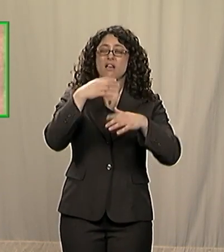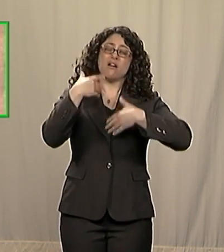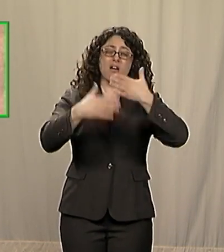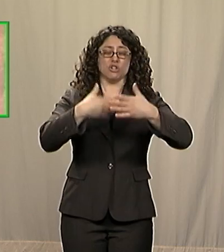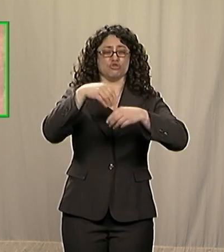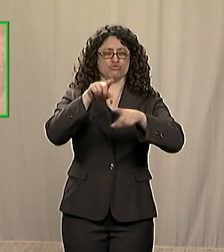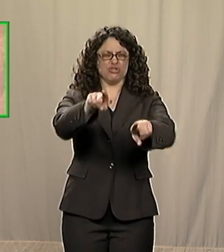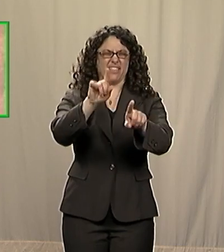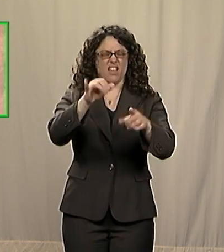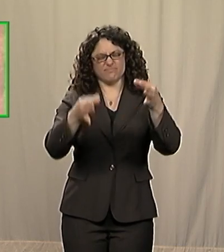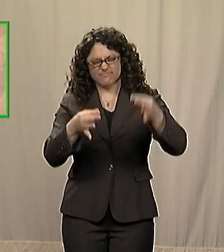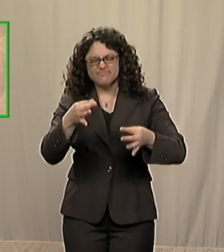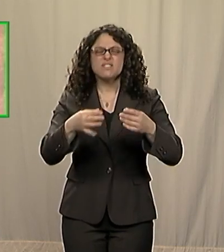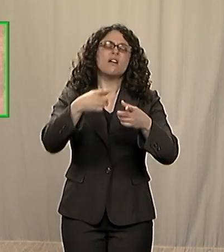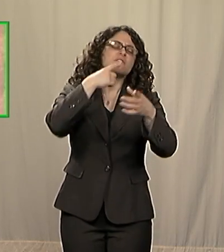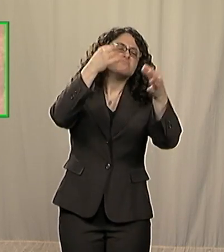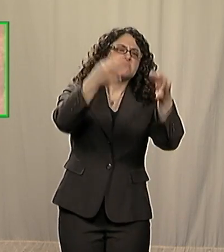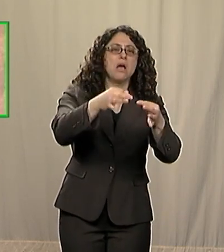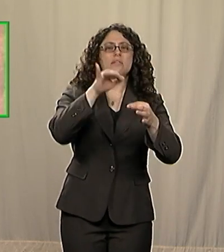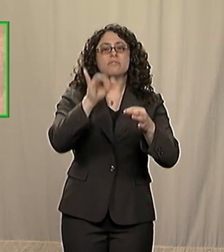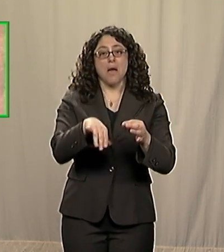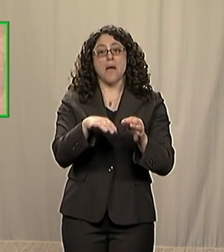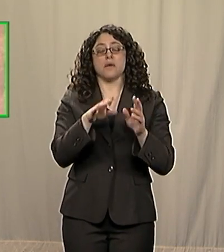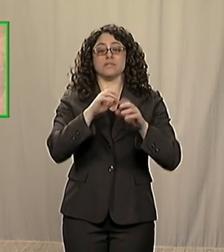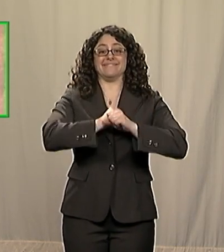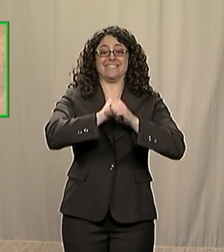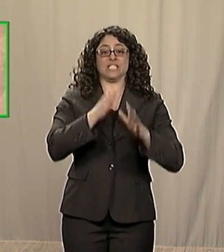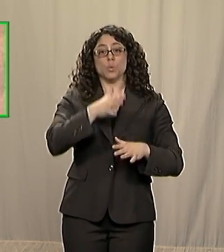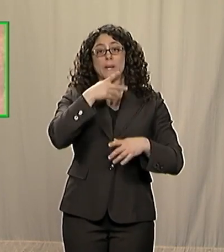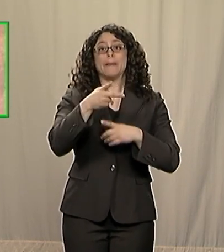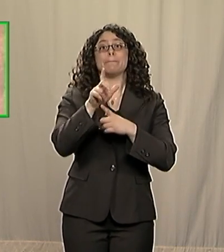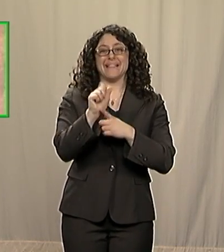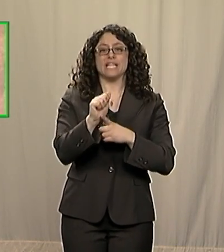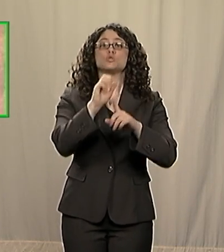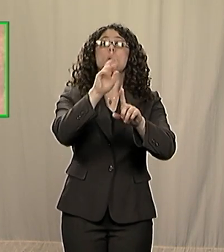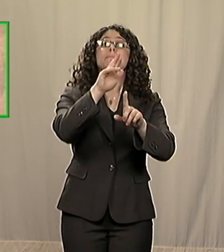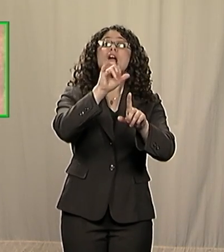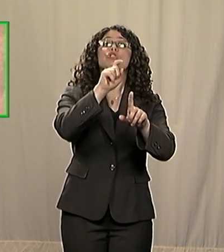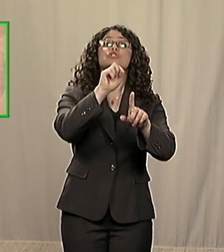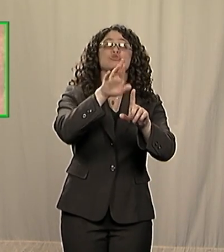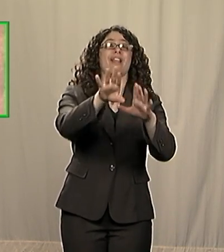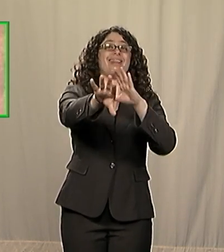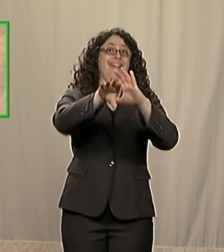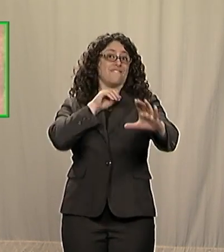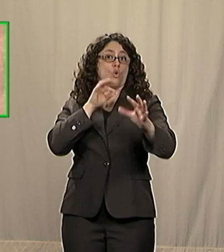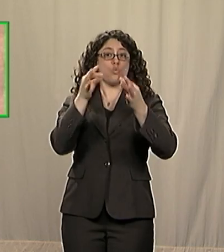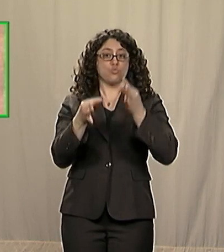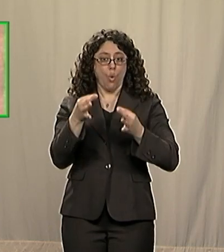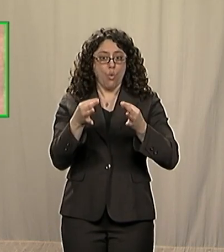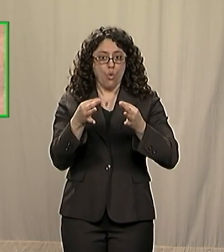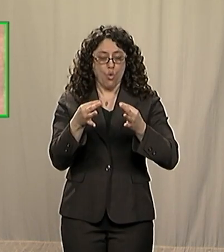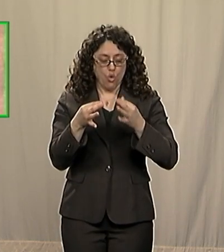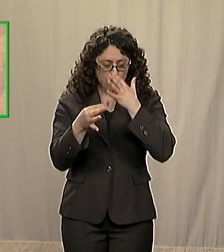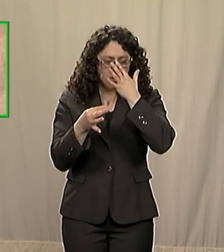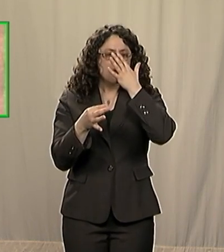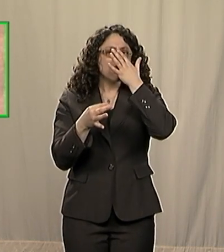So the barrister left the room to talk with the court to see the potential of that. For 35 minutes the barrister left,